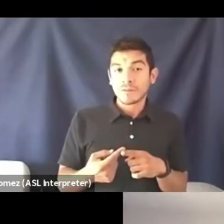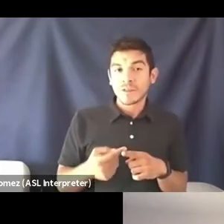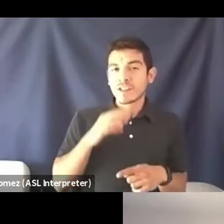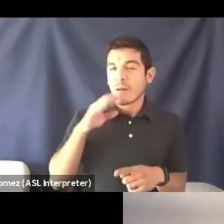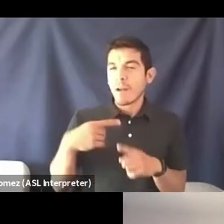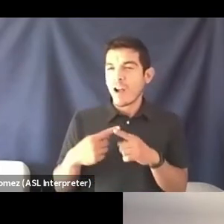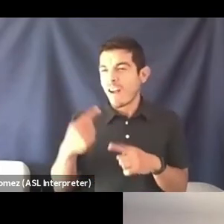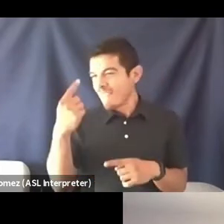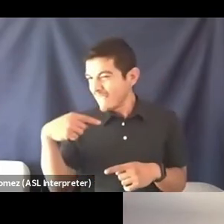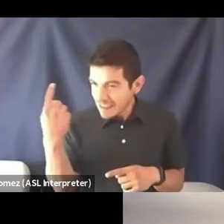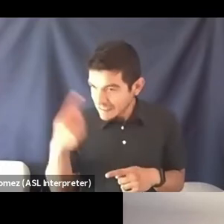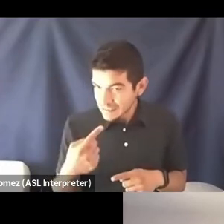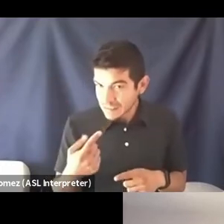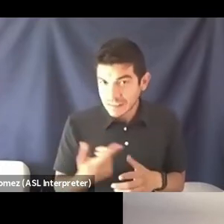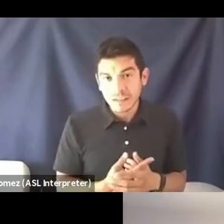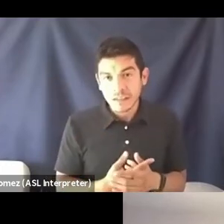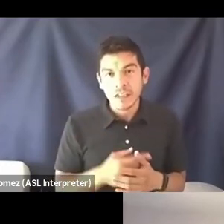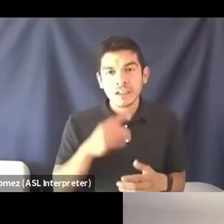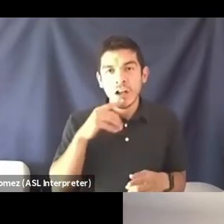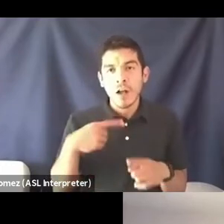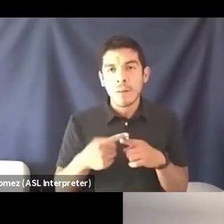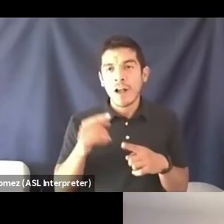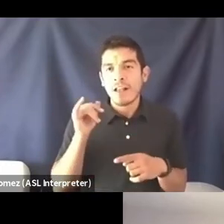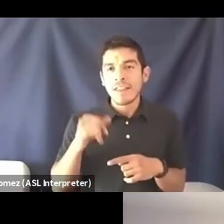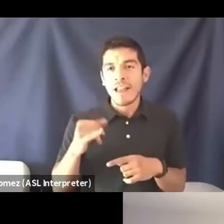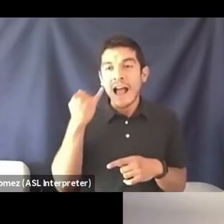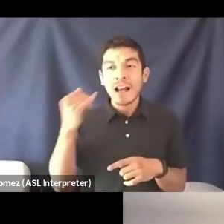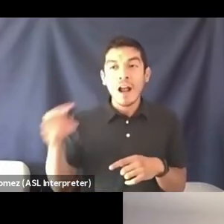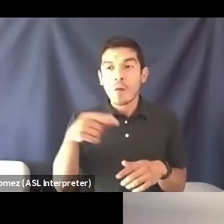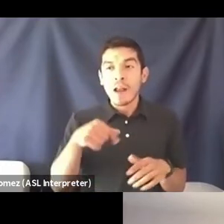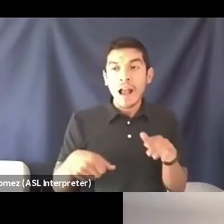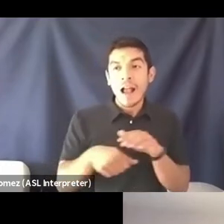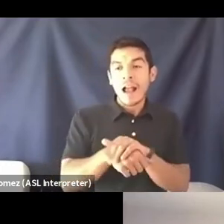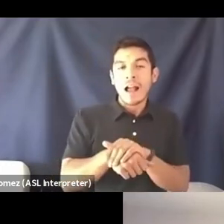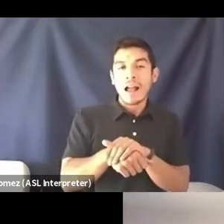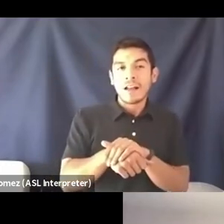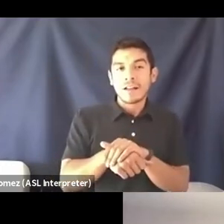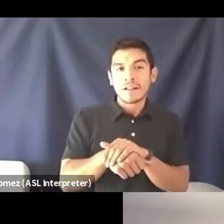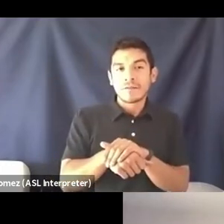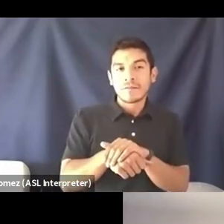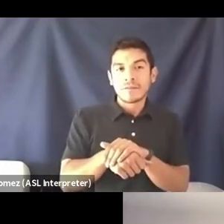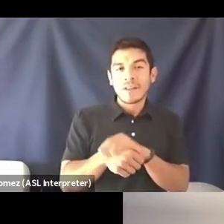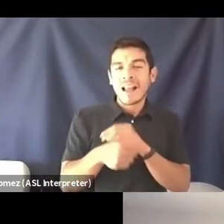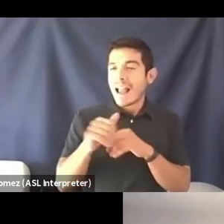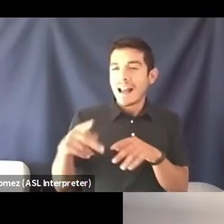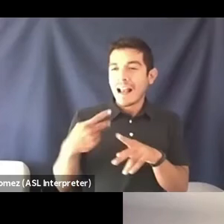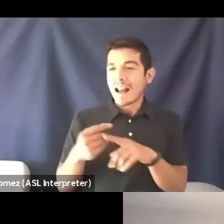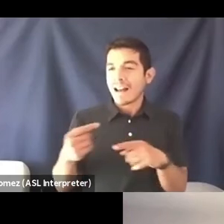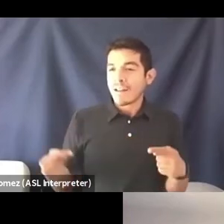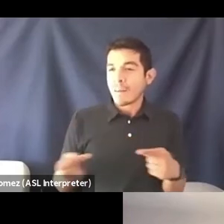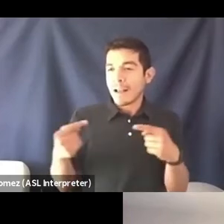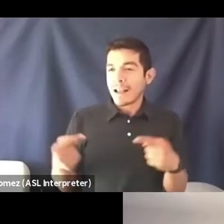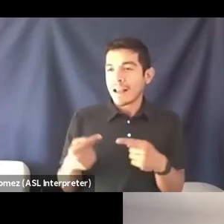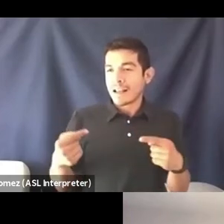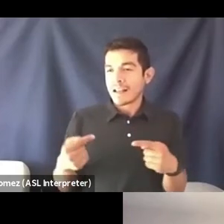We're talking about the fact that we usually hide any sort of pain and struggles that we're going to.